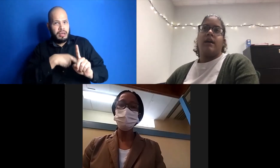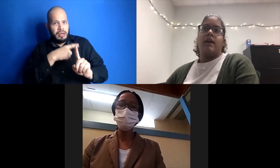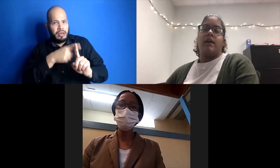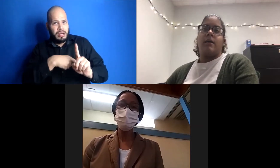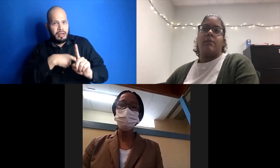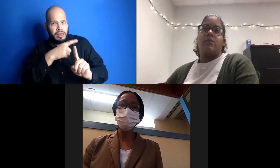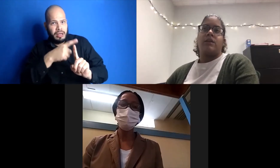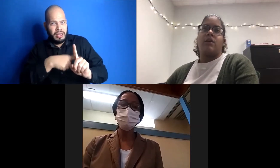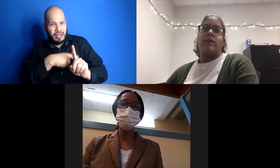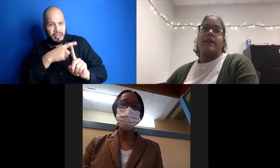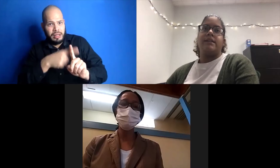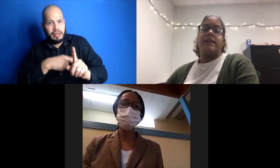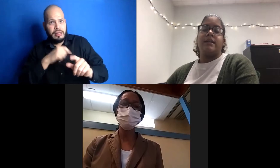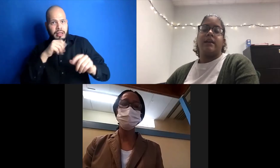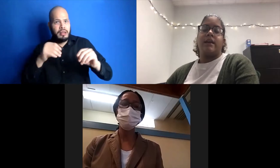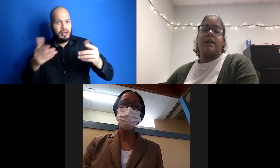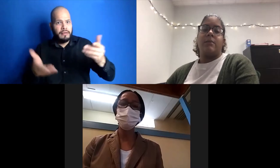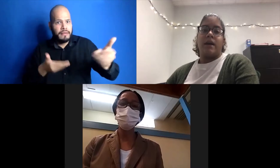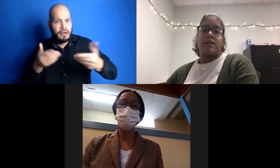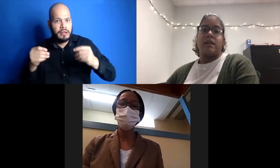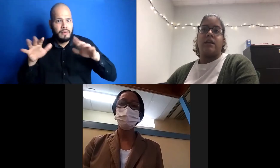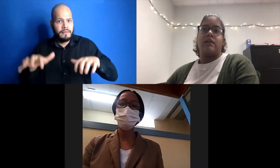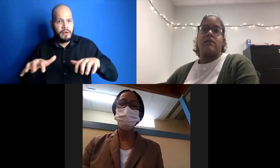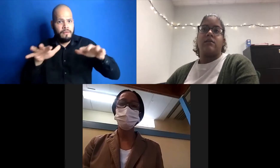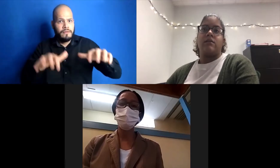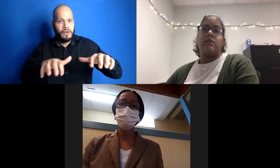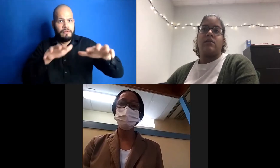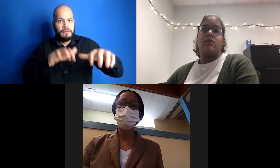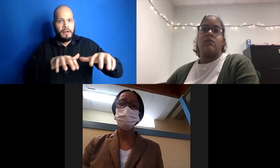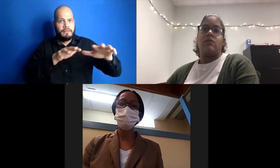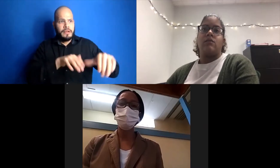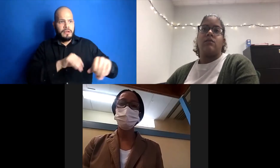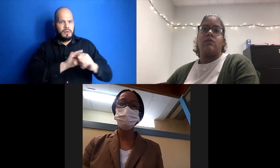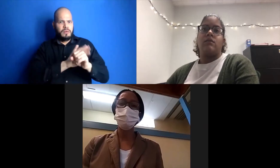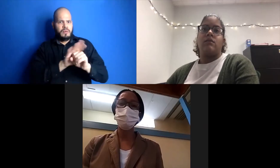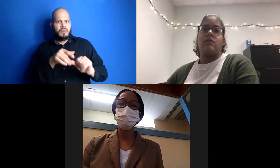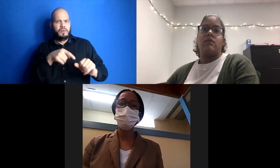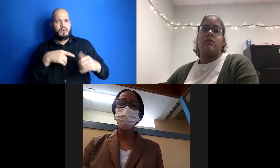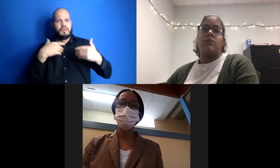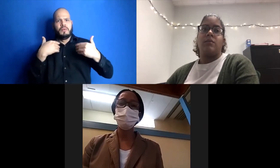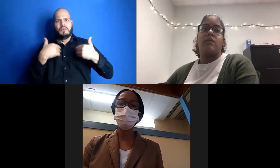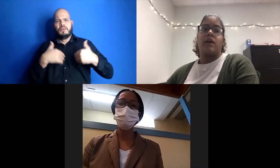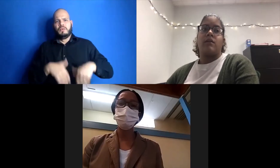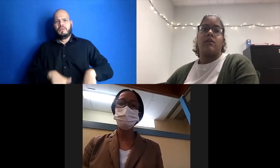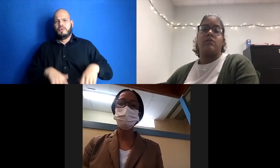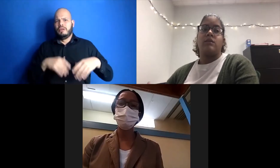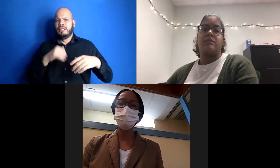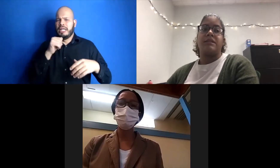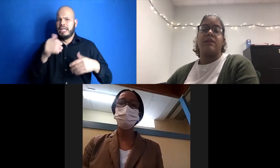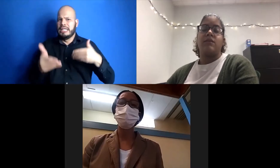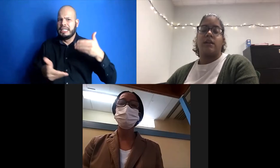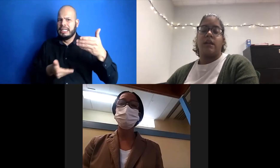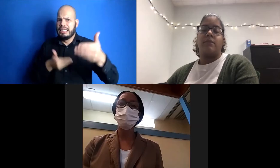um with COVID-19 impacting you know people of colors who are specifically